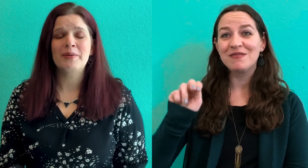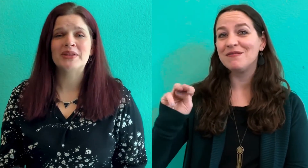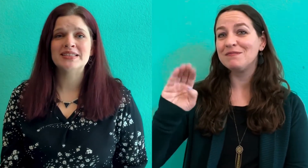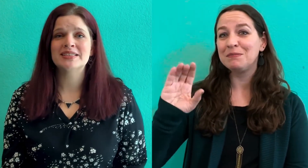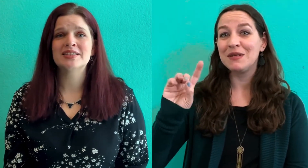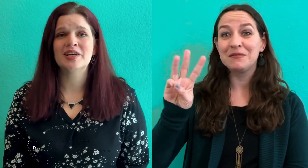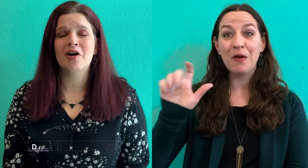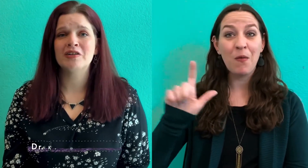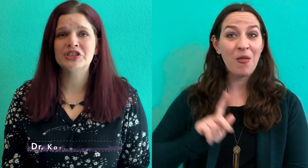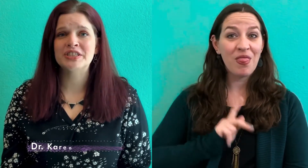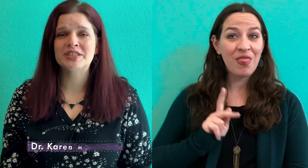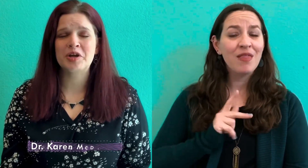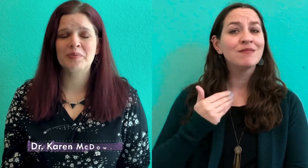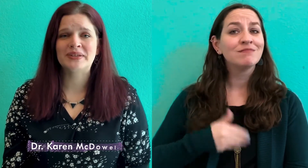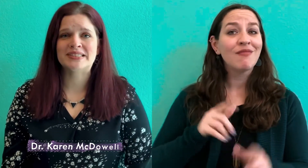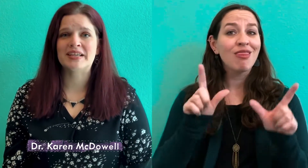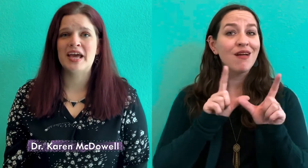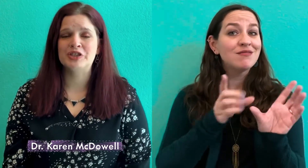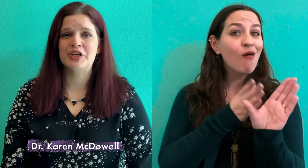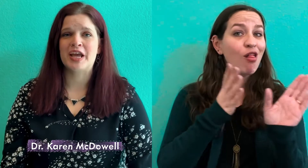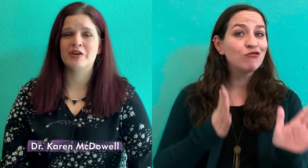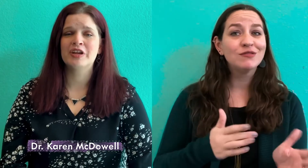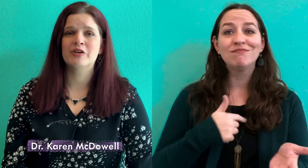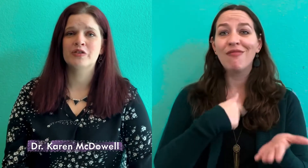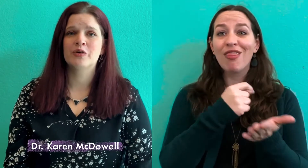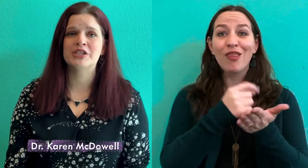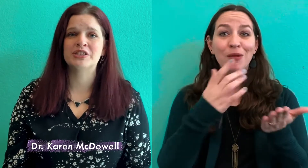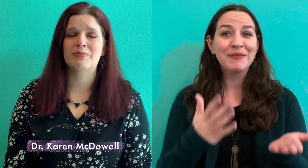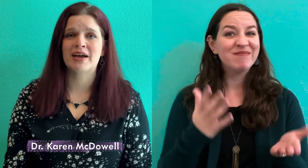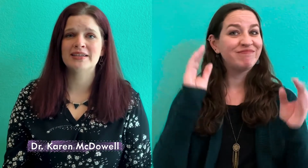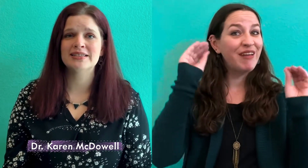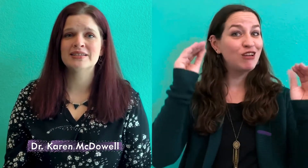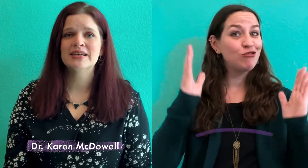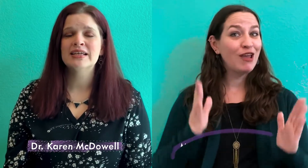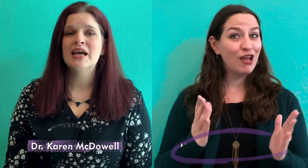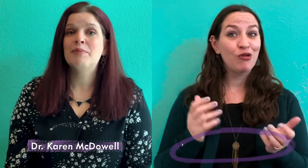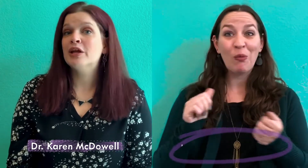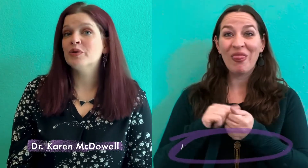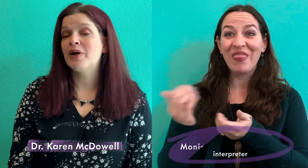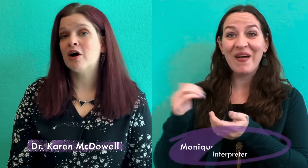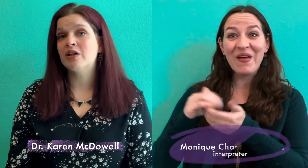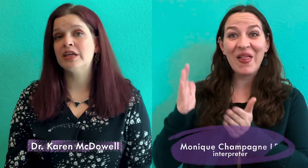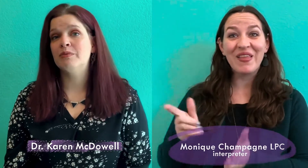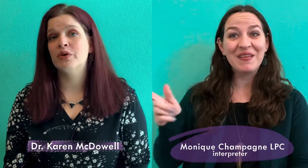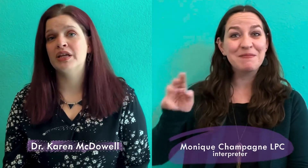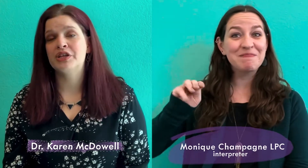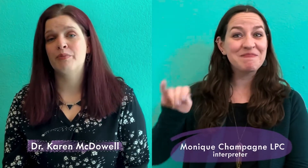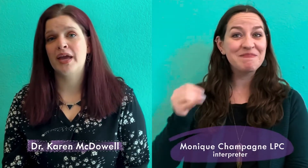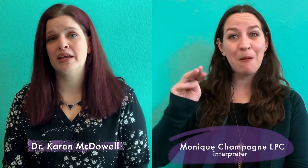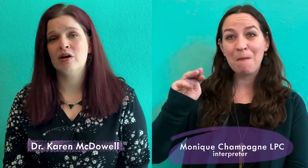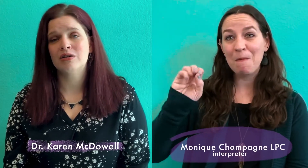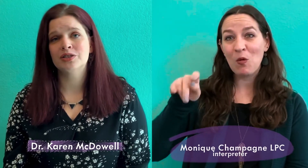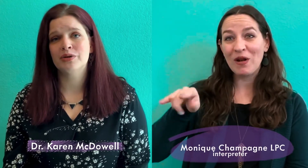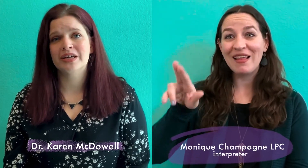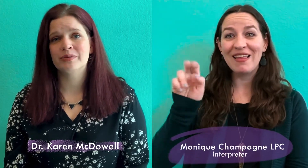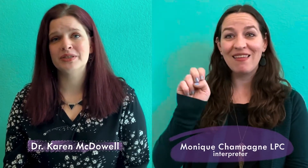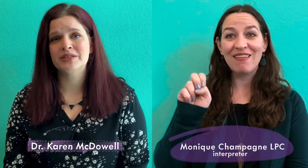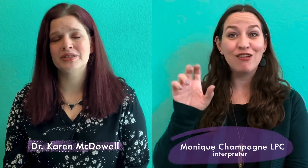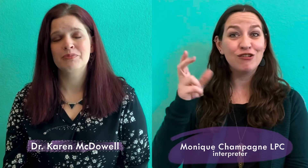I'm a licensed psychologist, therapist, and educator here at The Gracious Mind. I'm here with my colleague Monique Champagne, also a therapist.